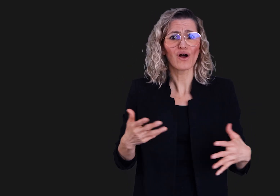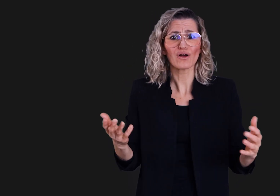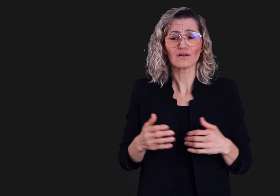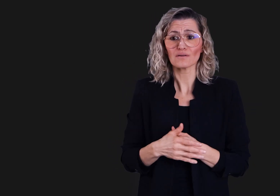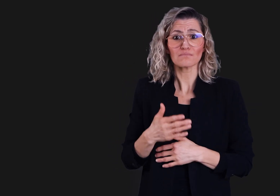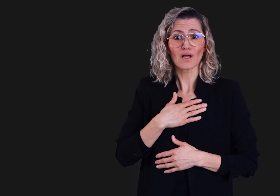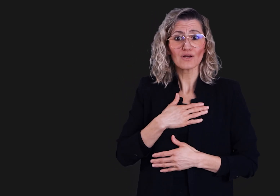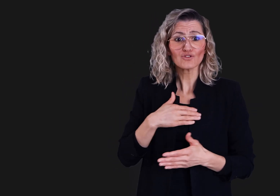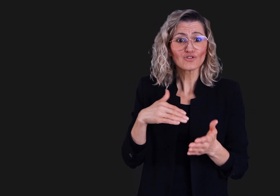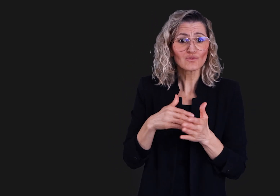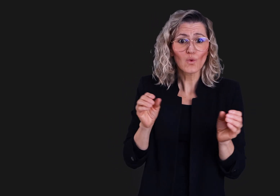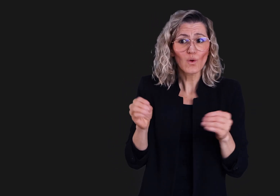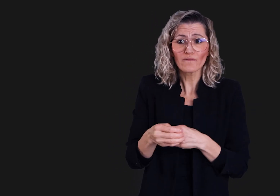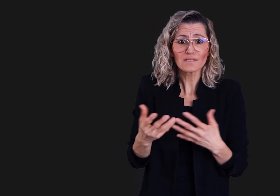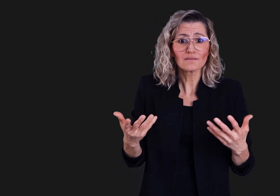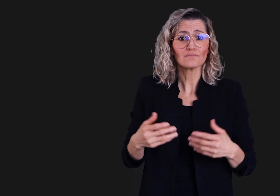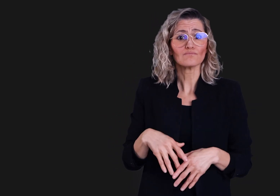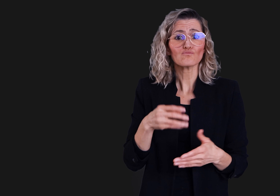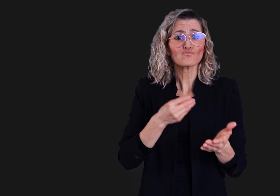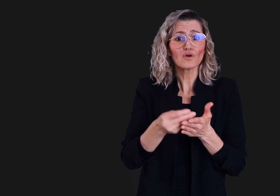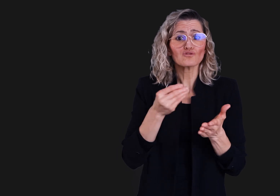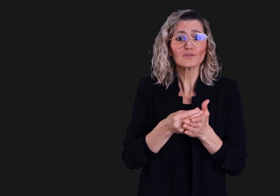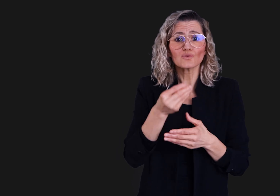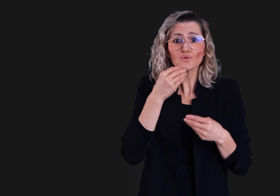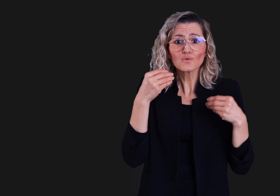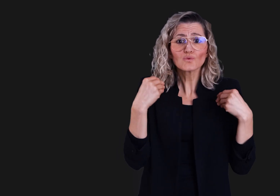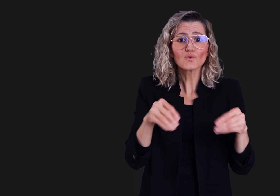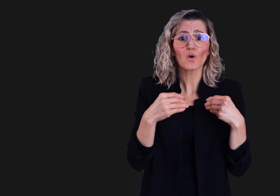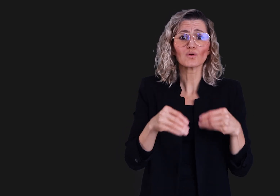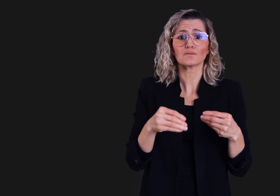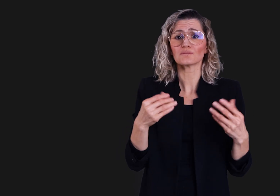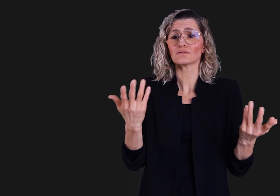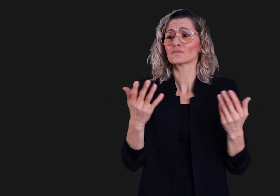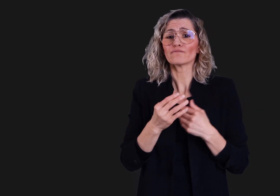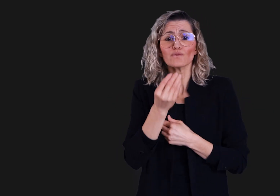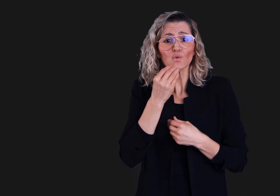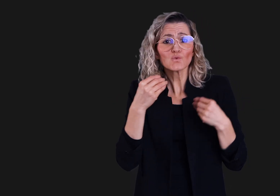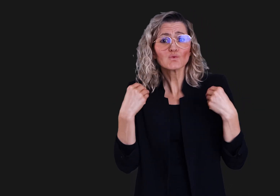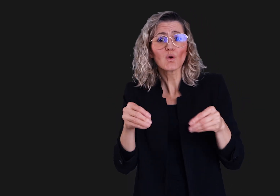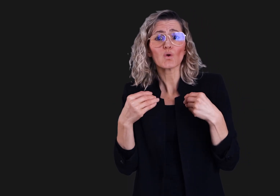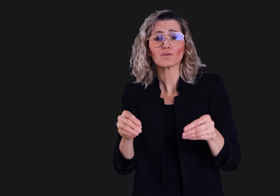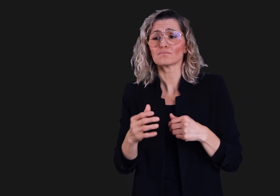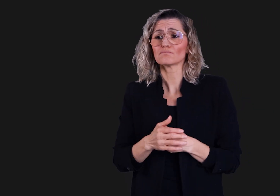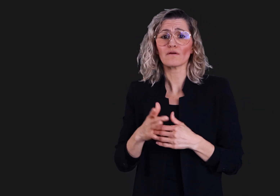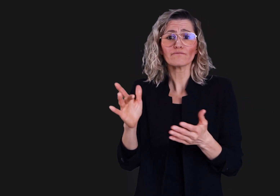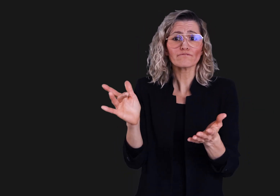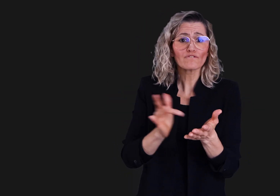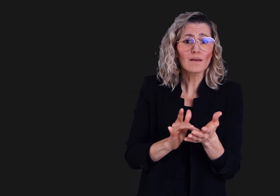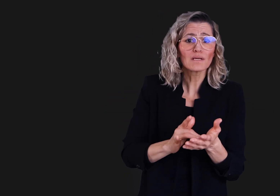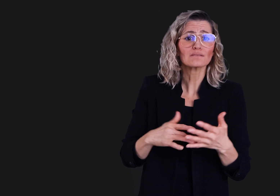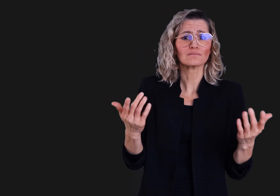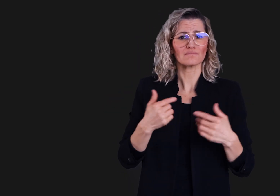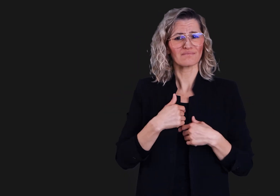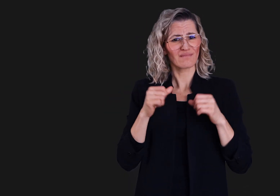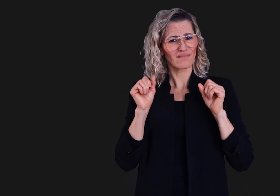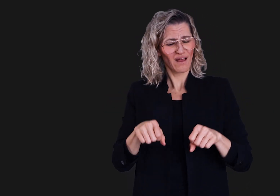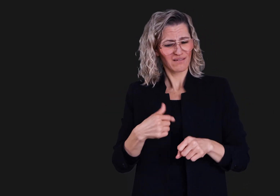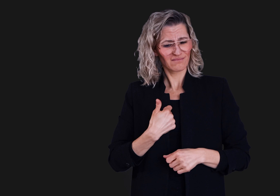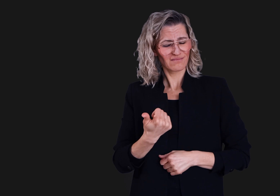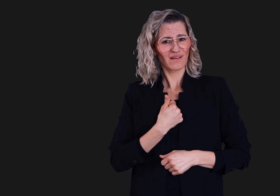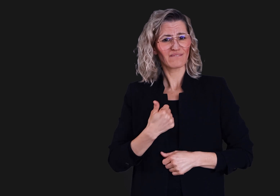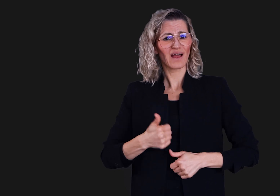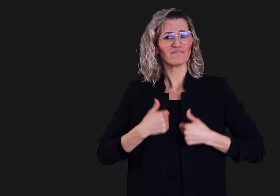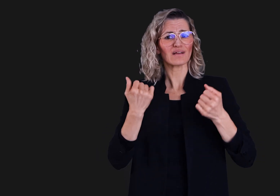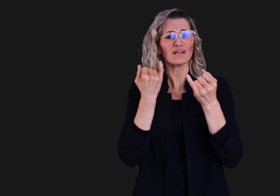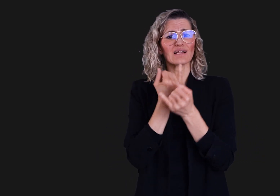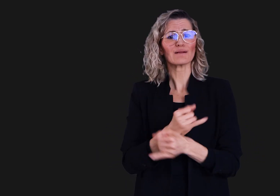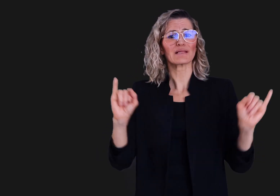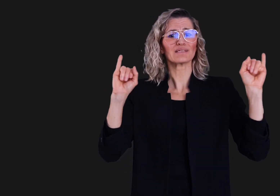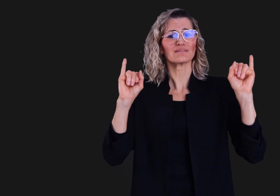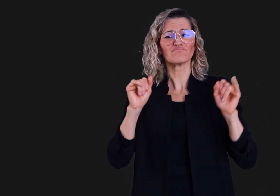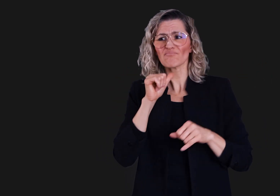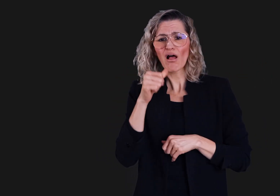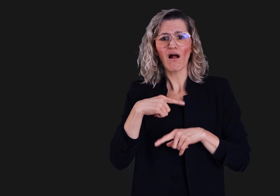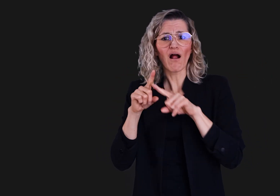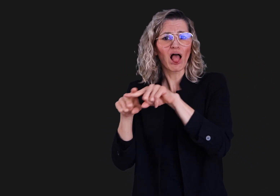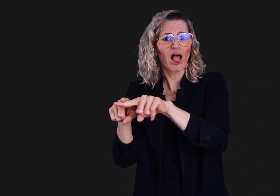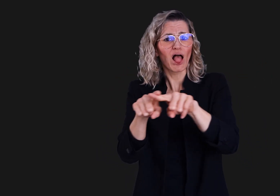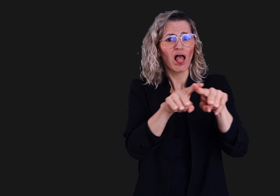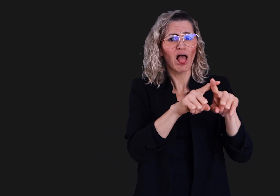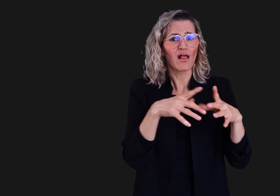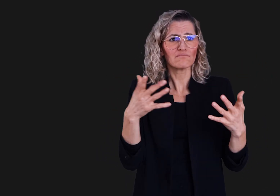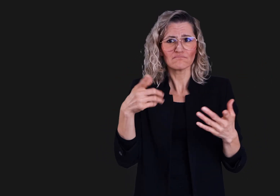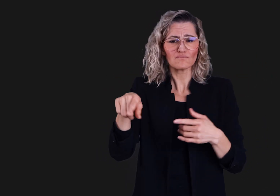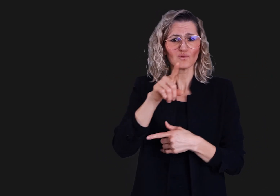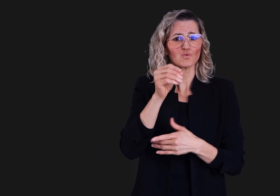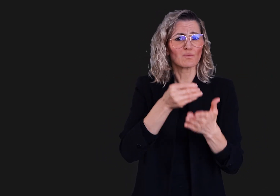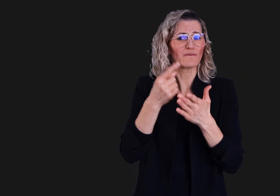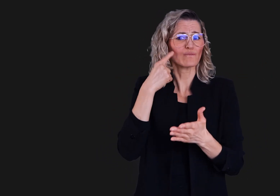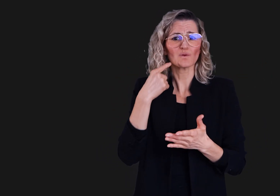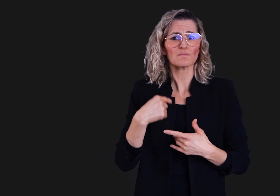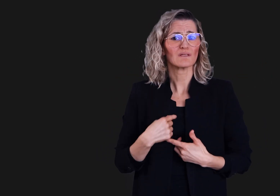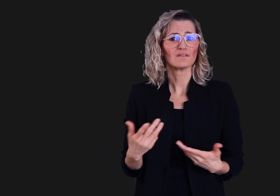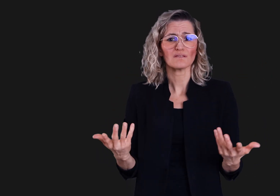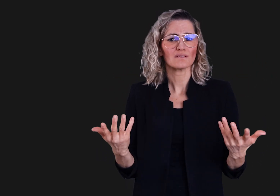my doctor’s office, grocery stores, or pharmacies to live independently and not rely on others to do all my shopping for me.”